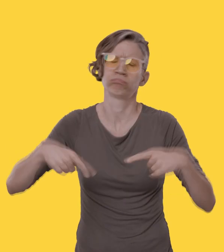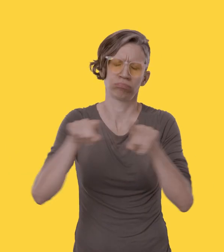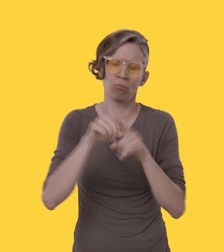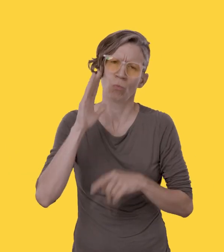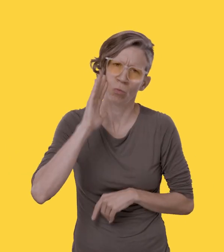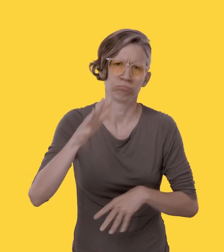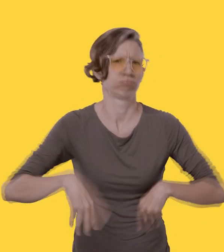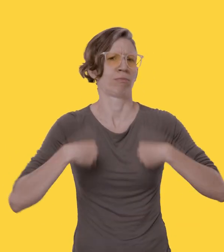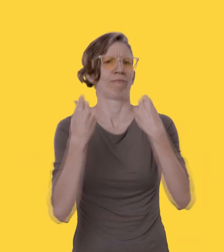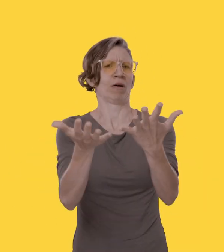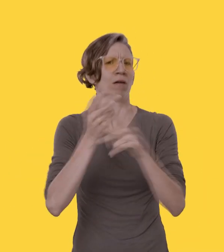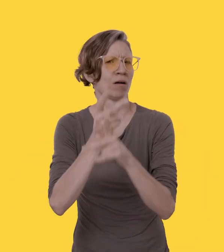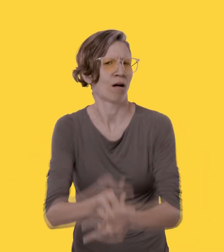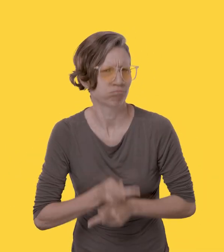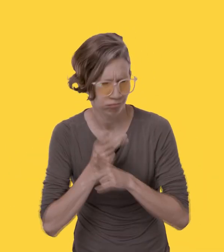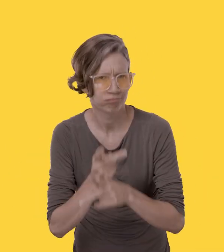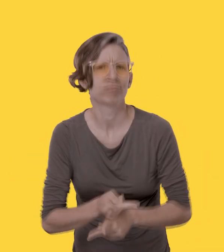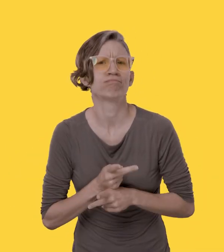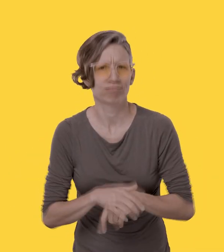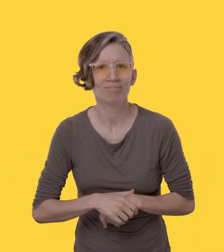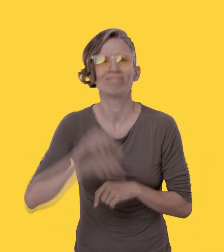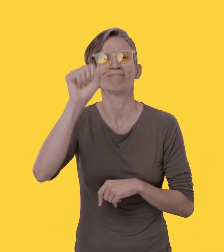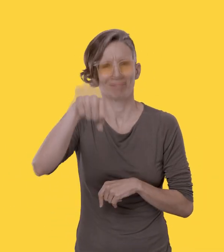we treat that for any other way that patients get their care.